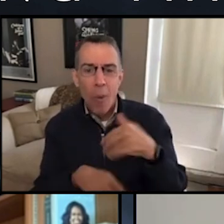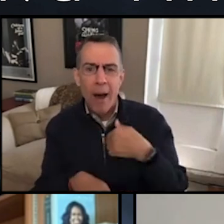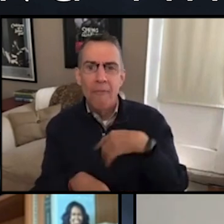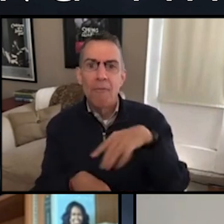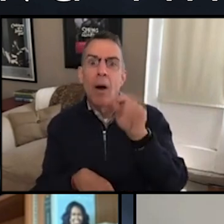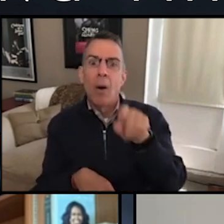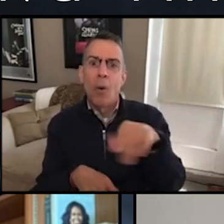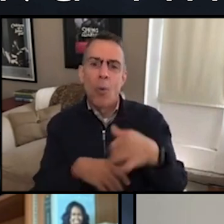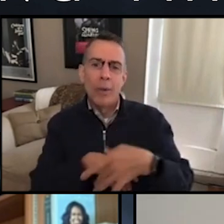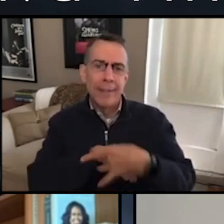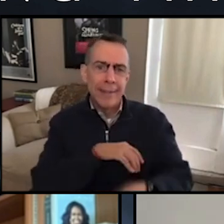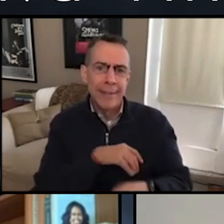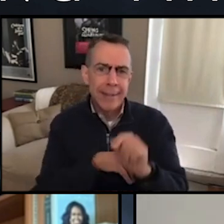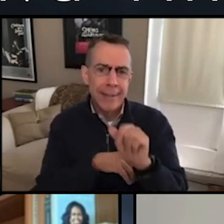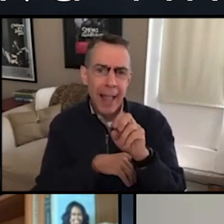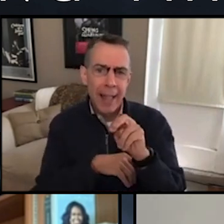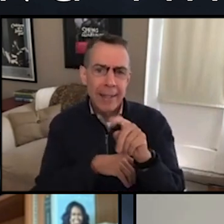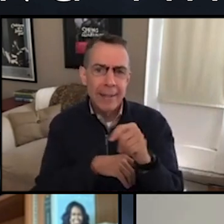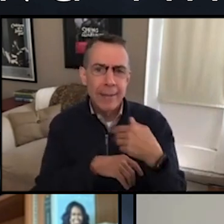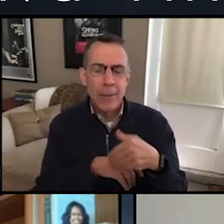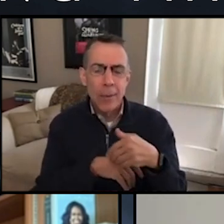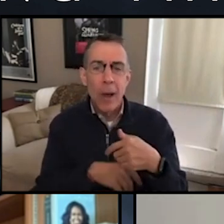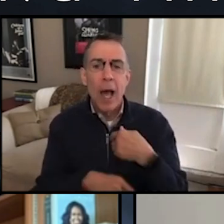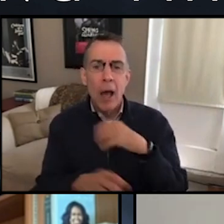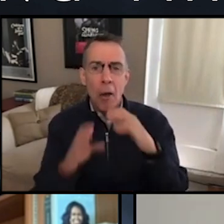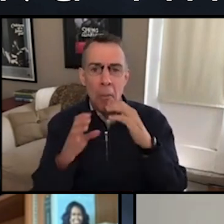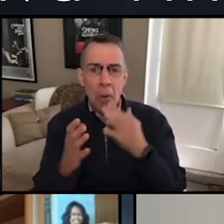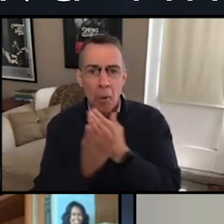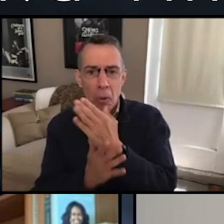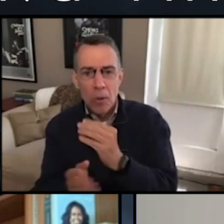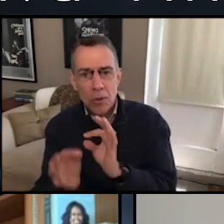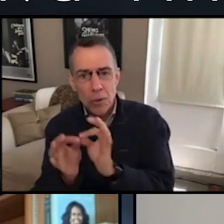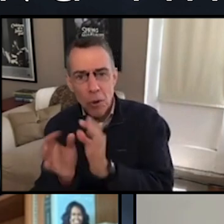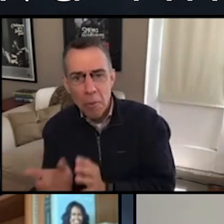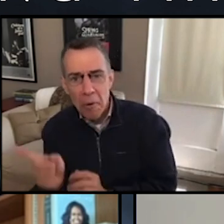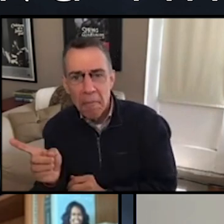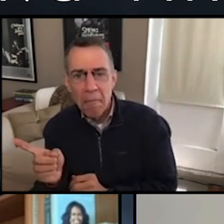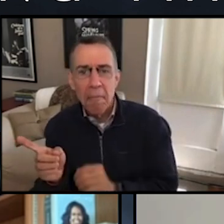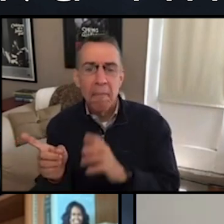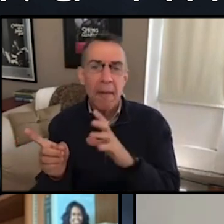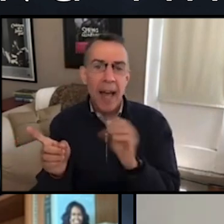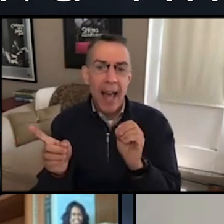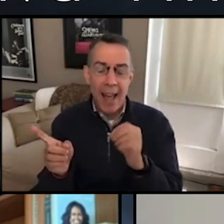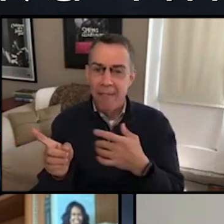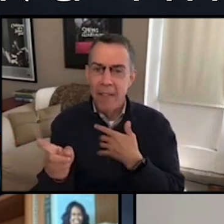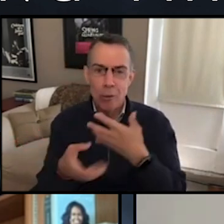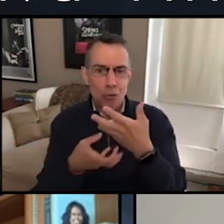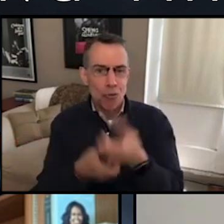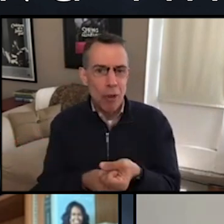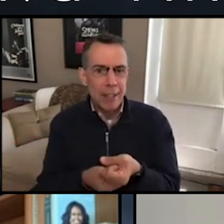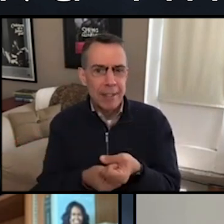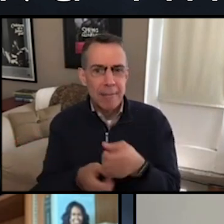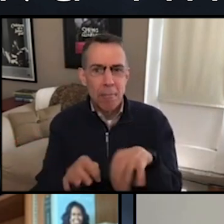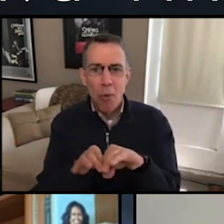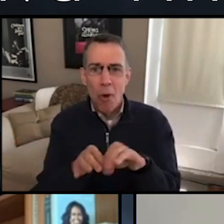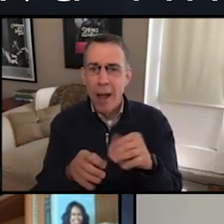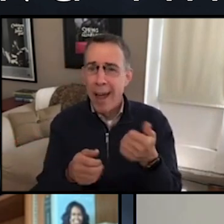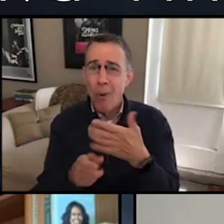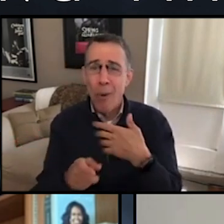able to communicate through our interpreters. And I just felt that the trust was important with anyone that I've worked with. I feel that it's